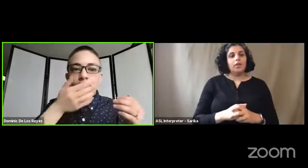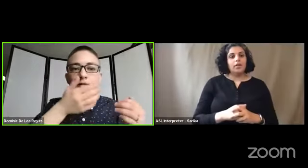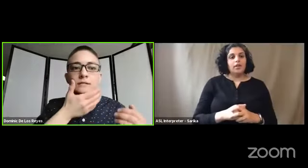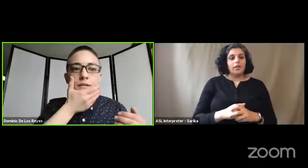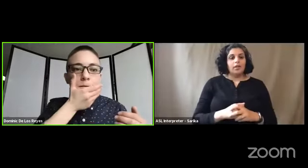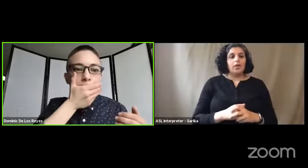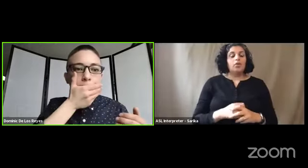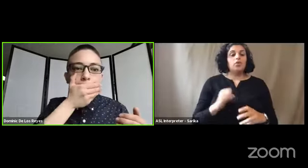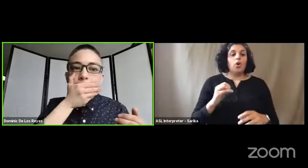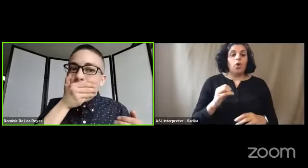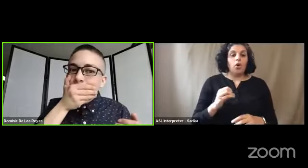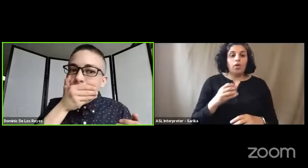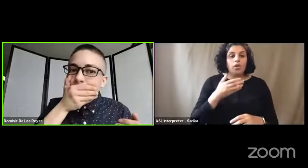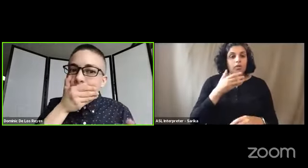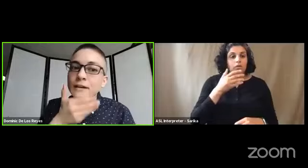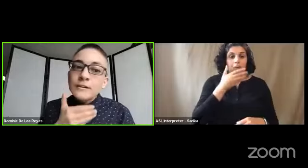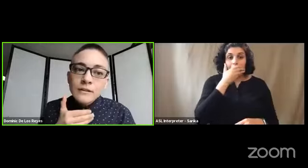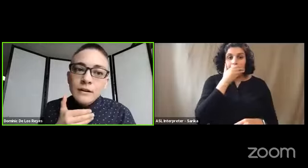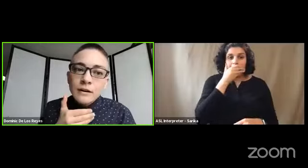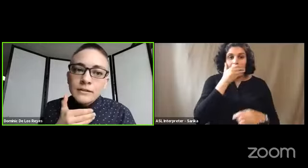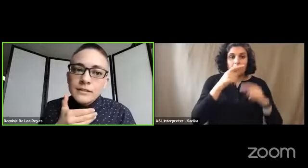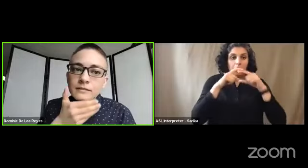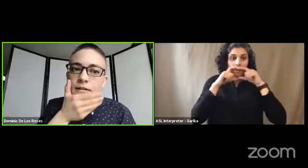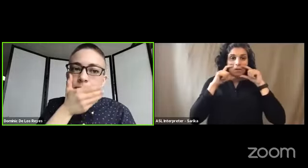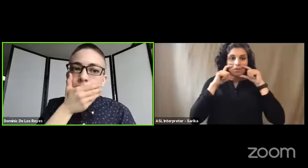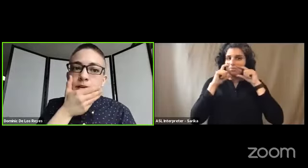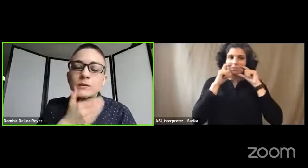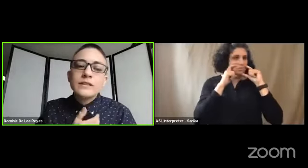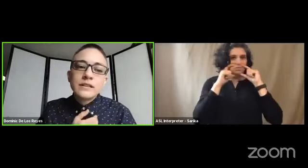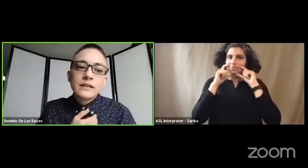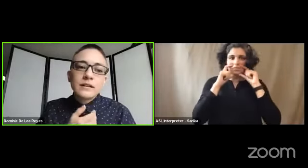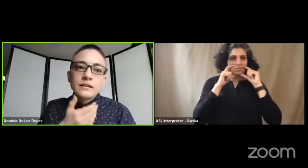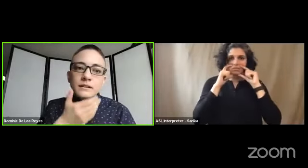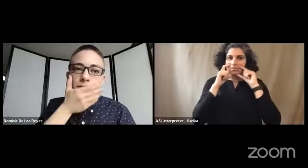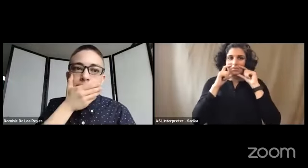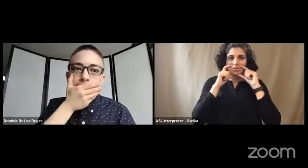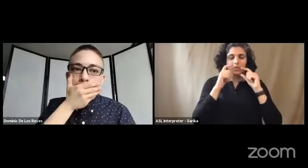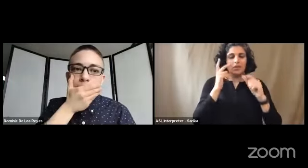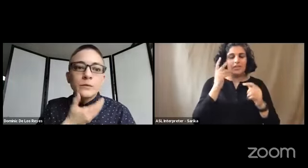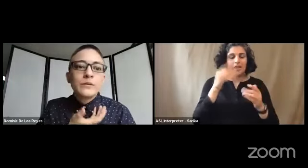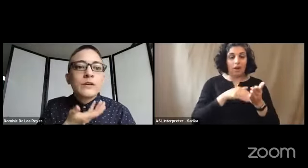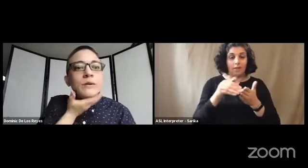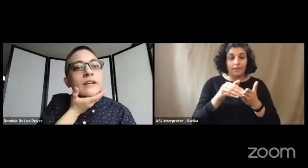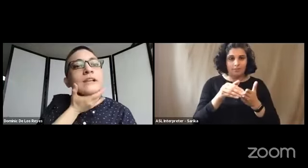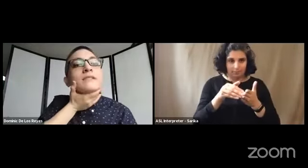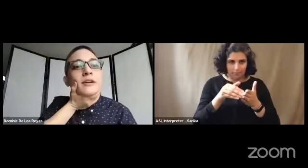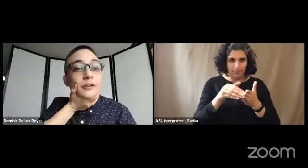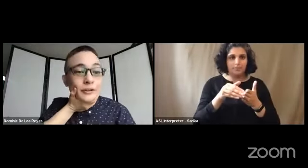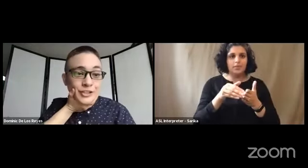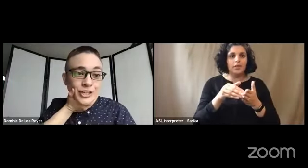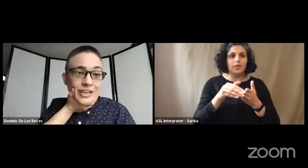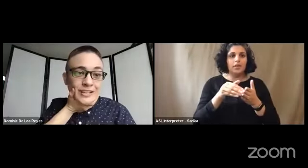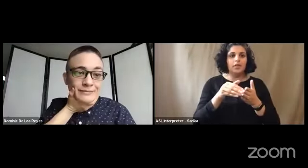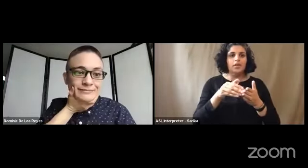So you don’t want it under the nose, right? We see that a lot. We don't want it under the chin.